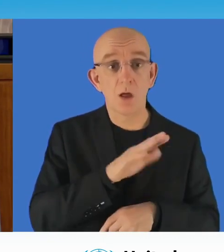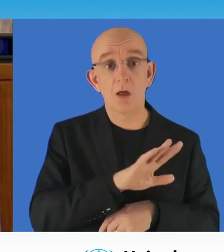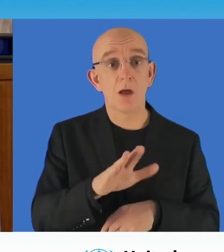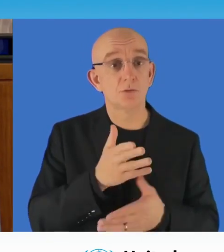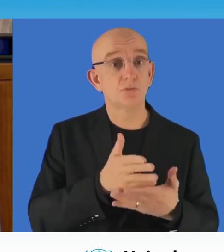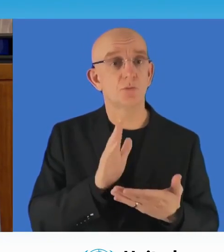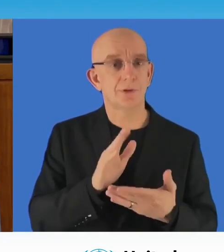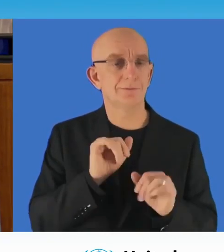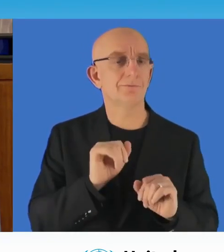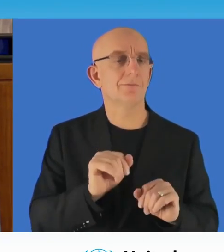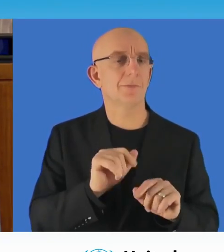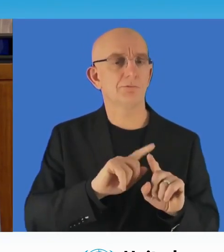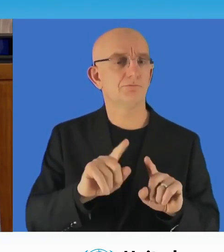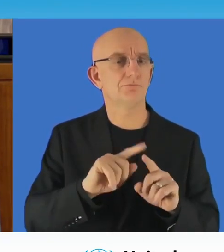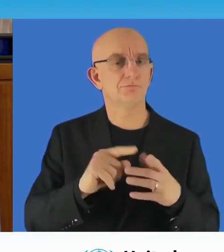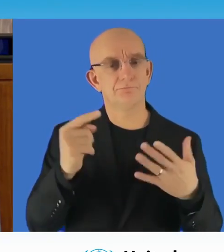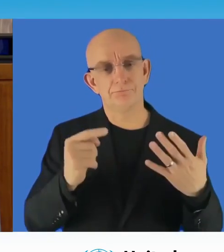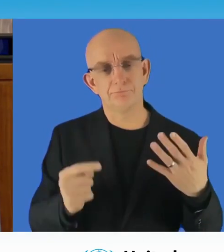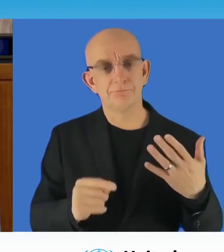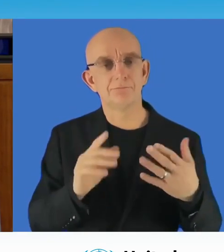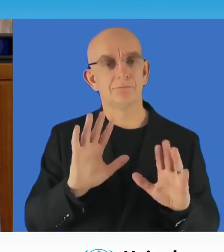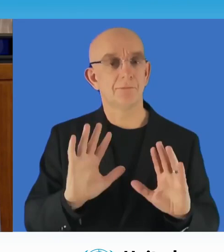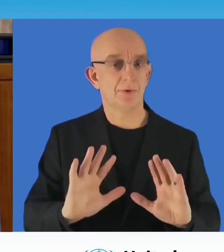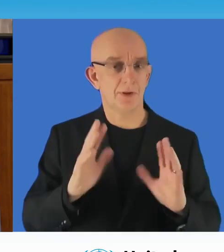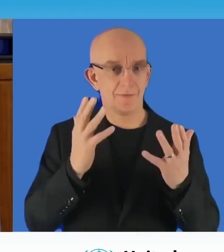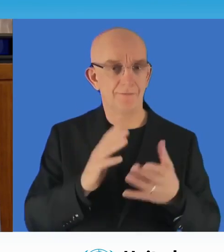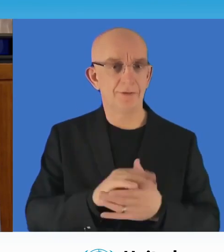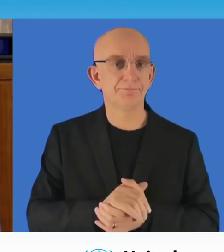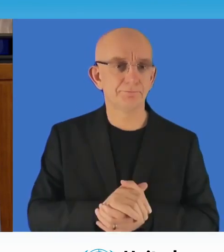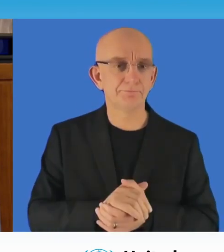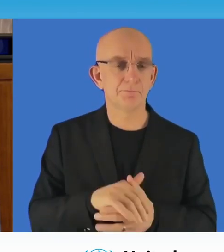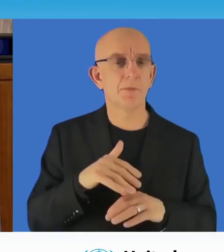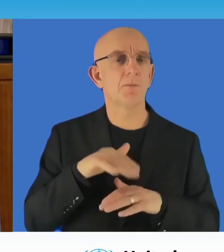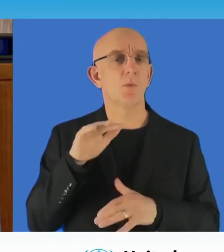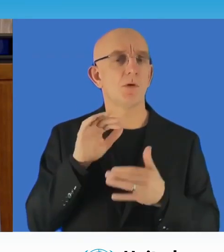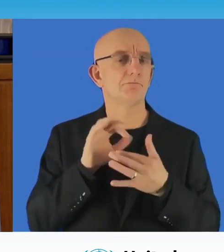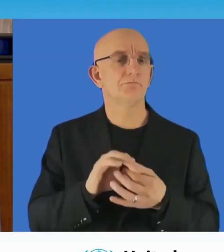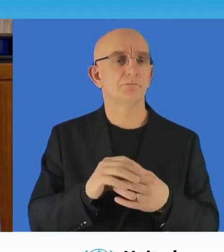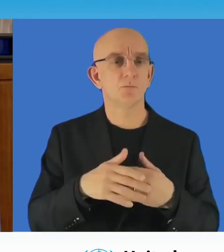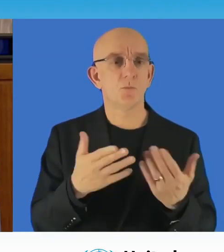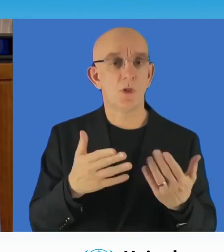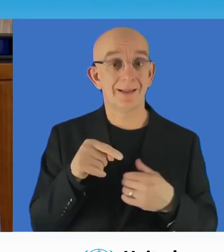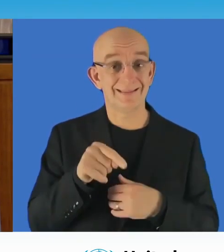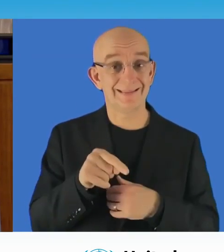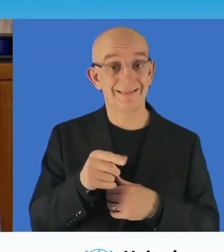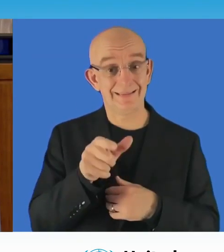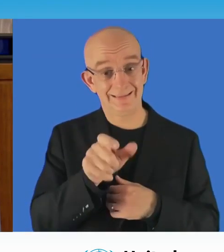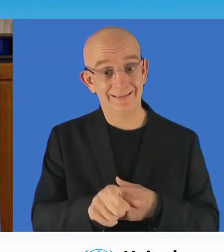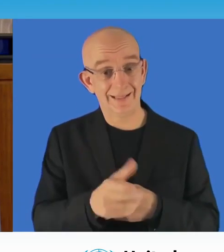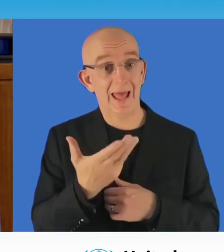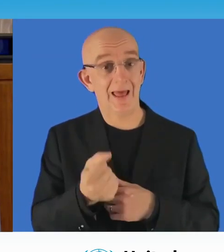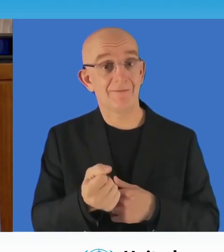which allows person with disability to choose with flexibilities which Services they hope to